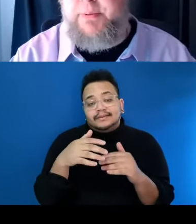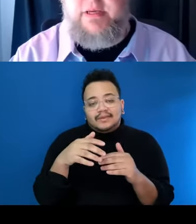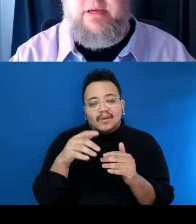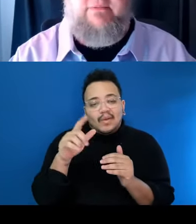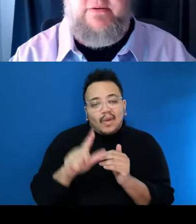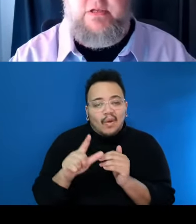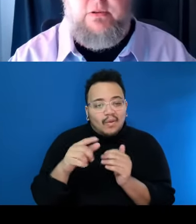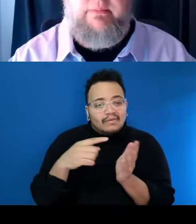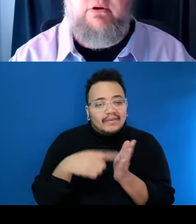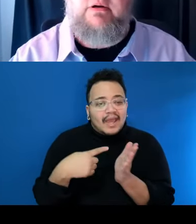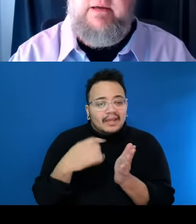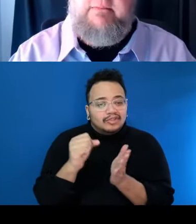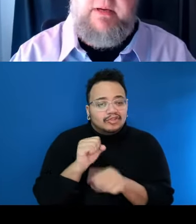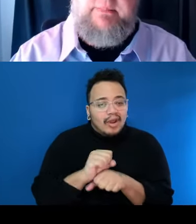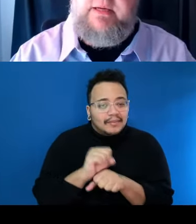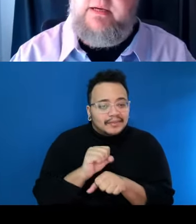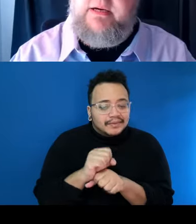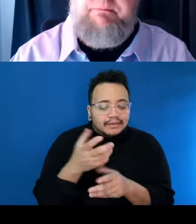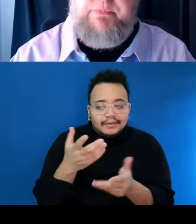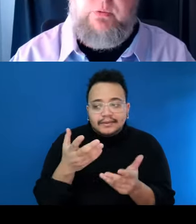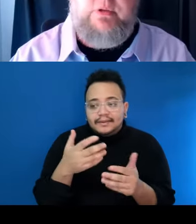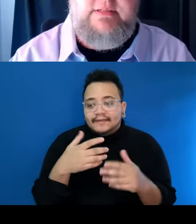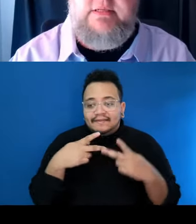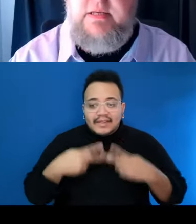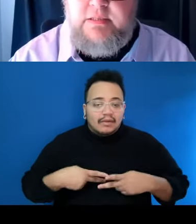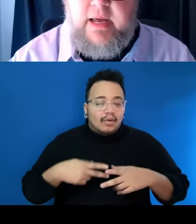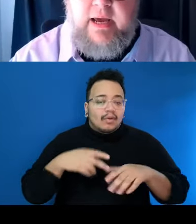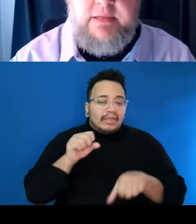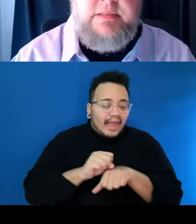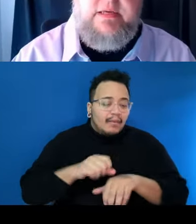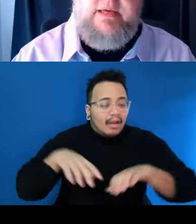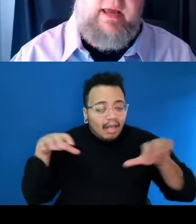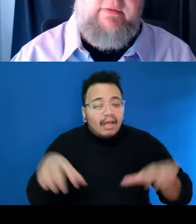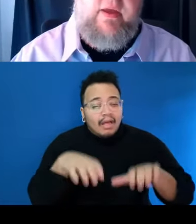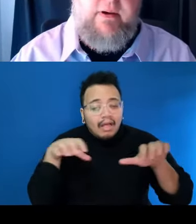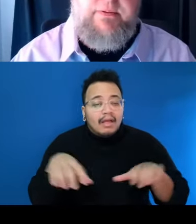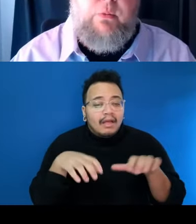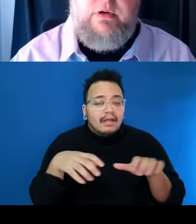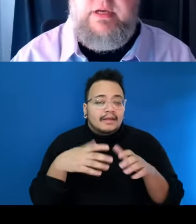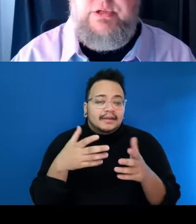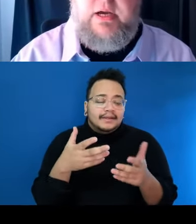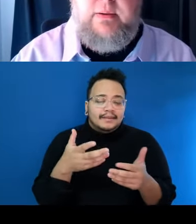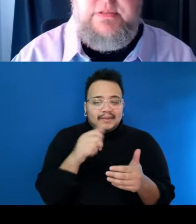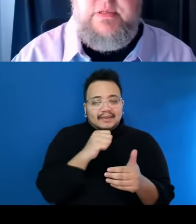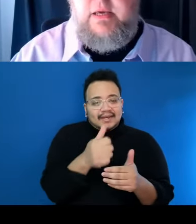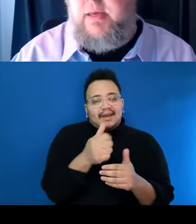maybe physical labor, maybe really tedious tasks and they might be working jobs